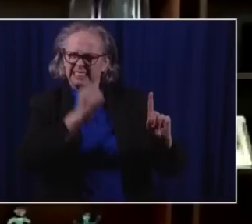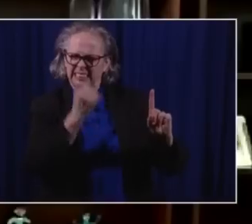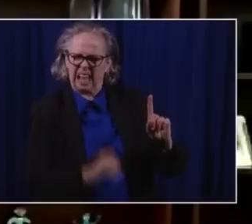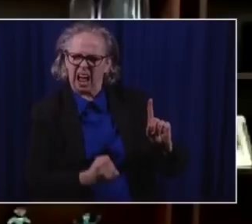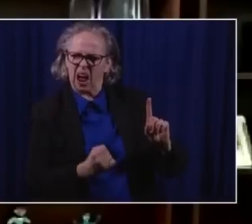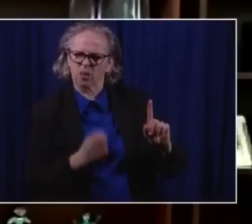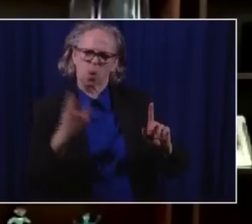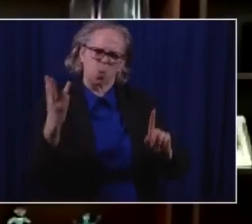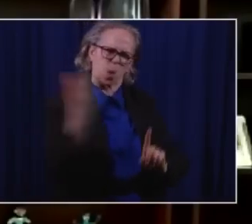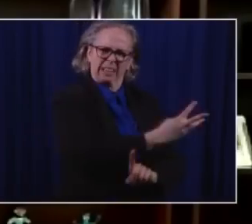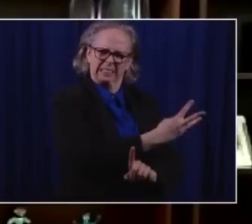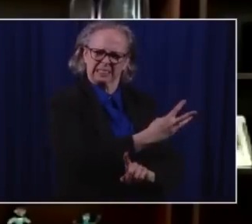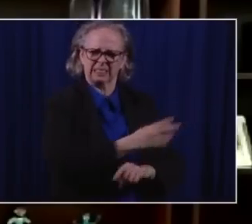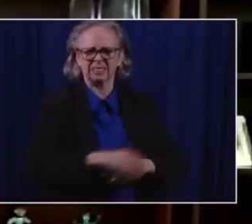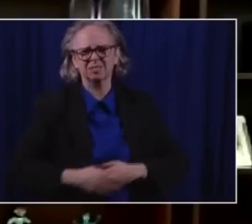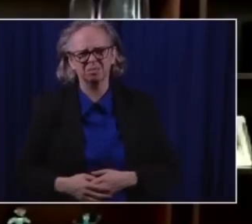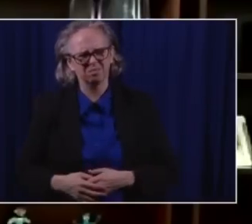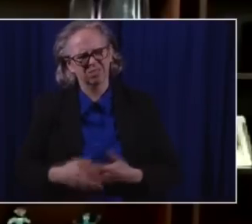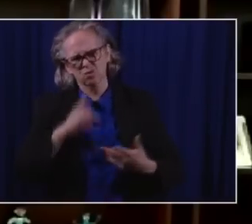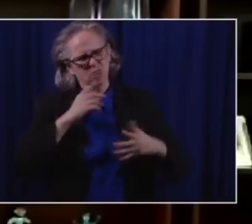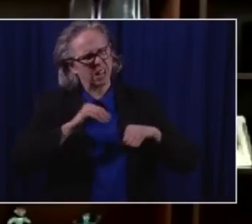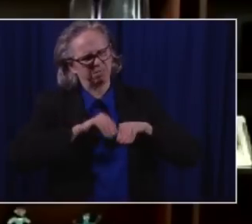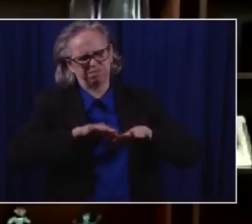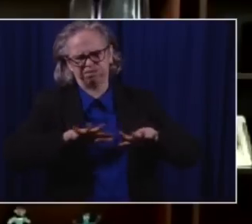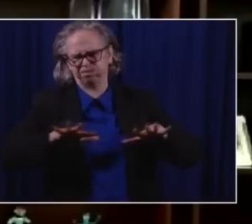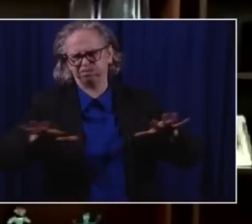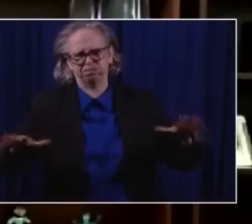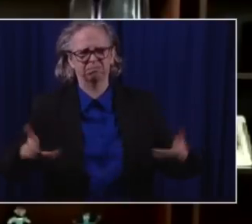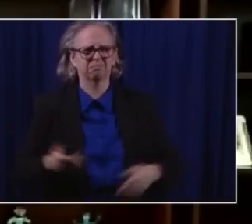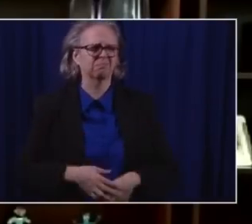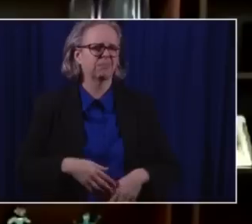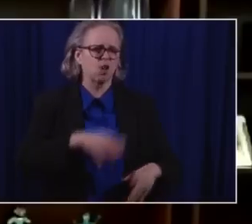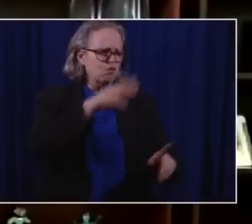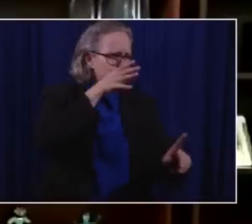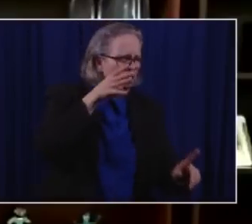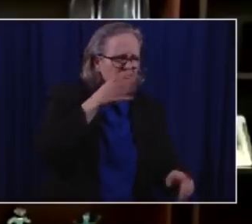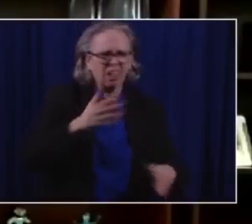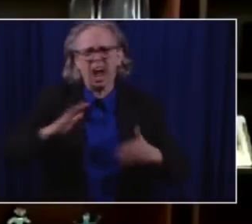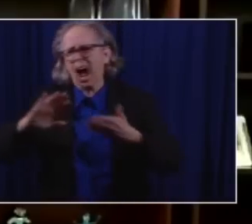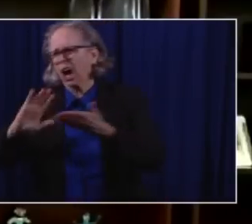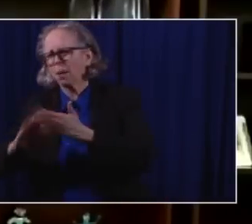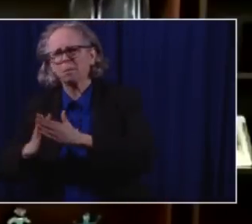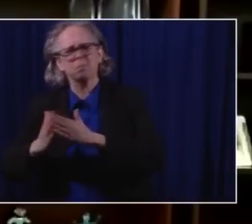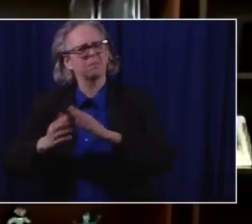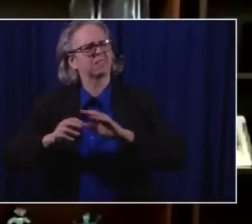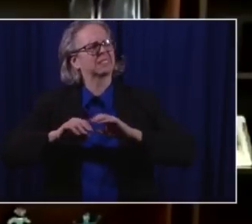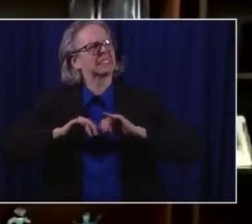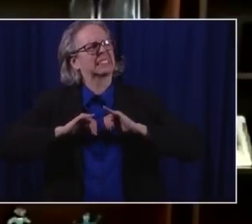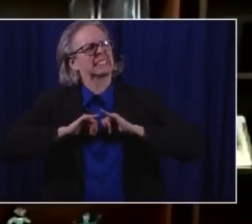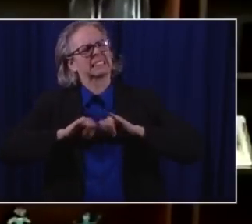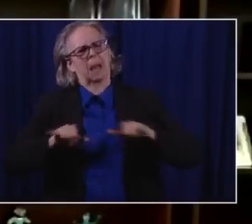ventilators patients with covid. In our zone includes 6 the Cincinnati area we're